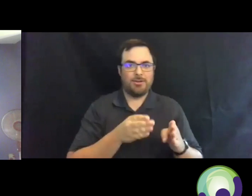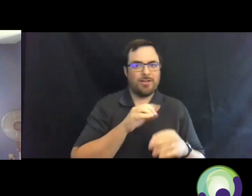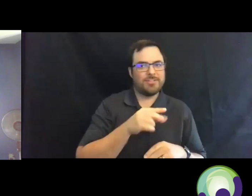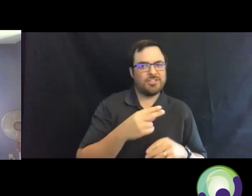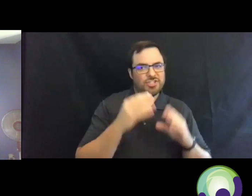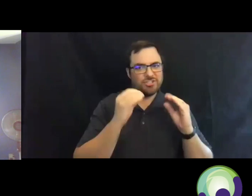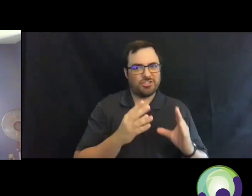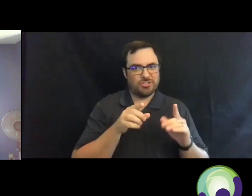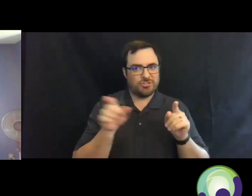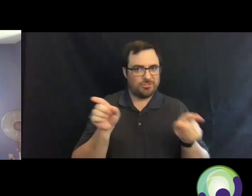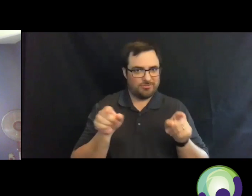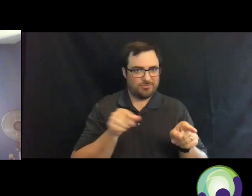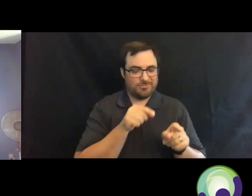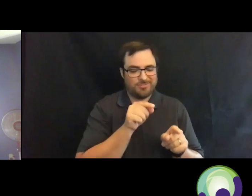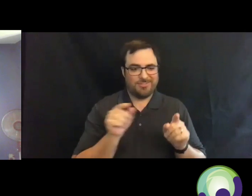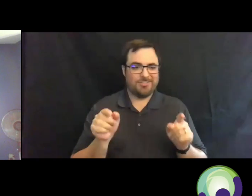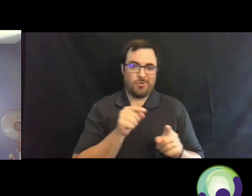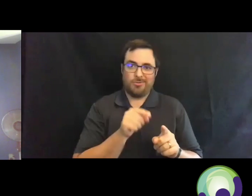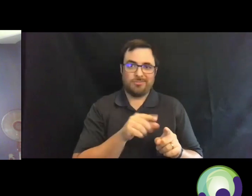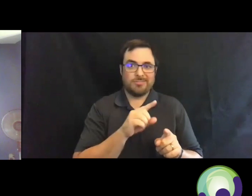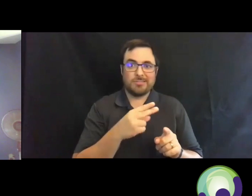pathologist who is working on just sort of,